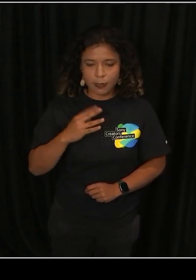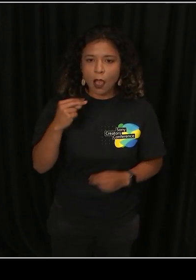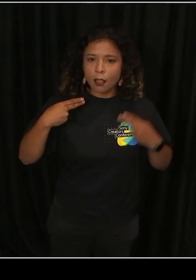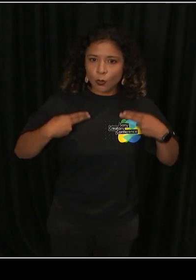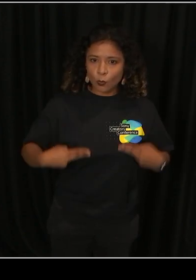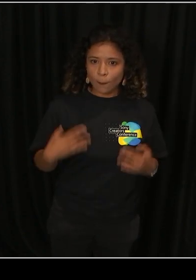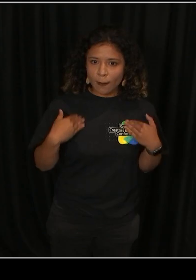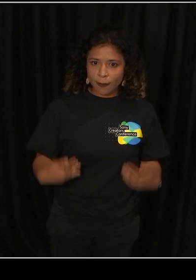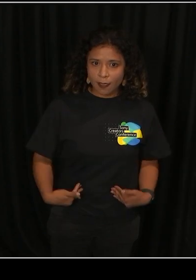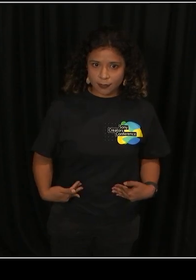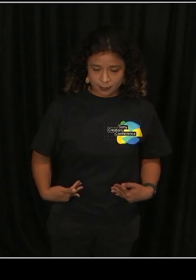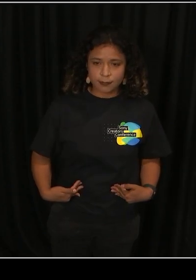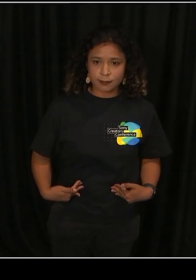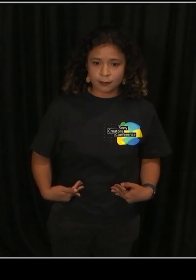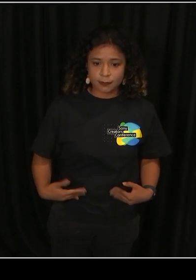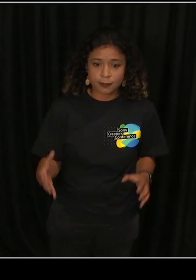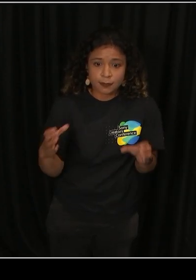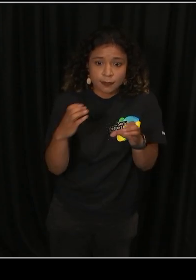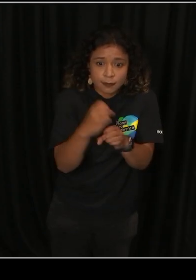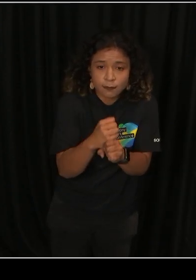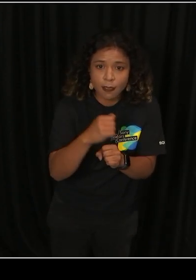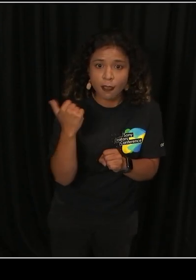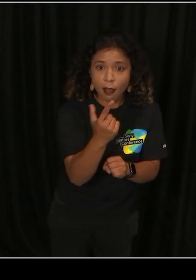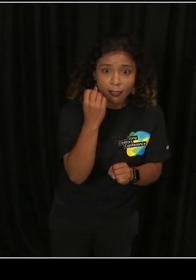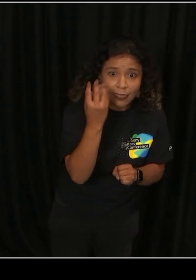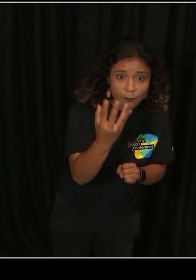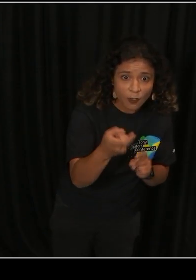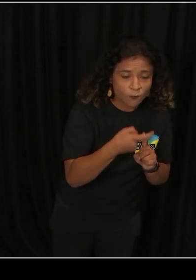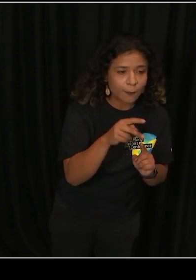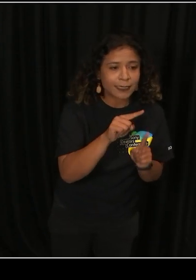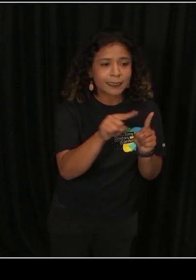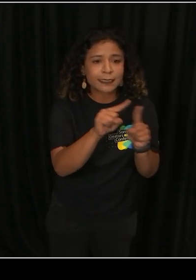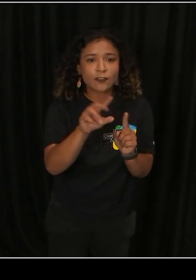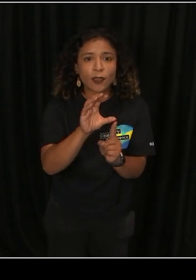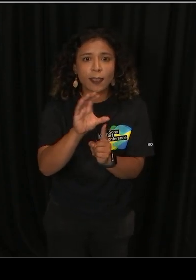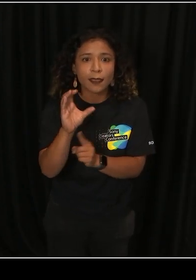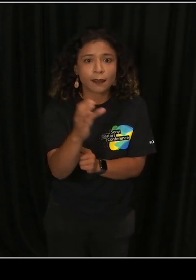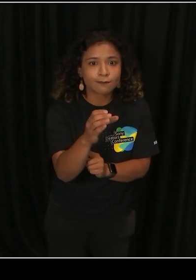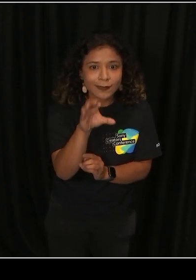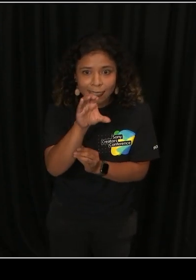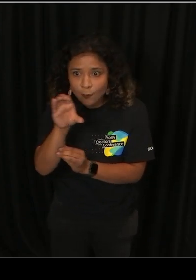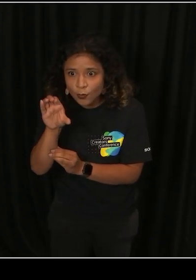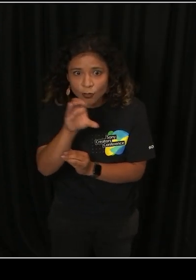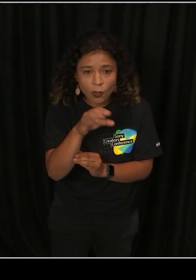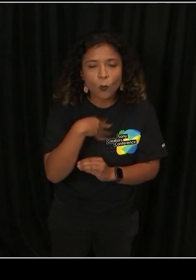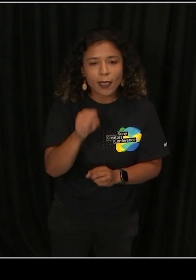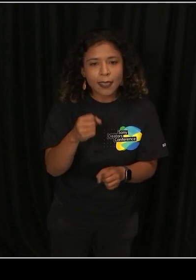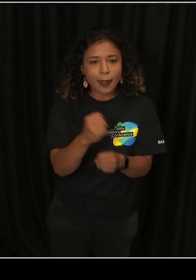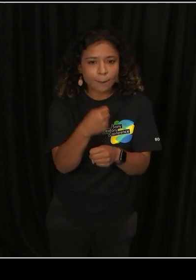And by combining all the information from the multiple cameras positioned around the playing area, we can produce 3-D coordinates for all of